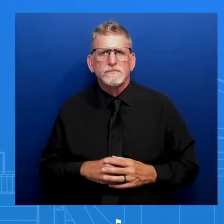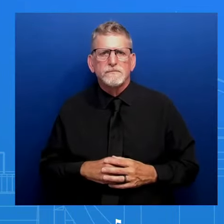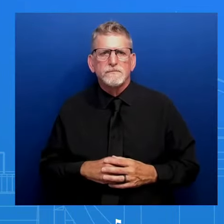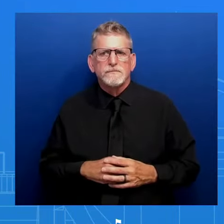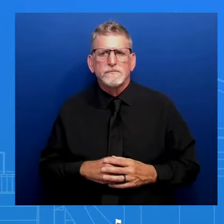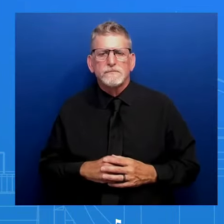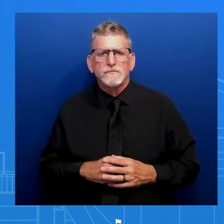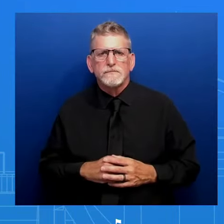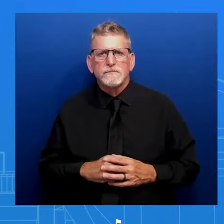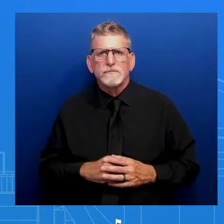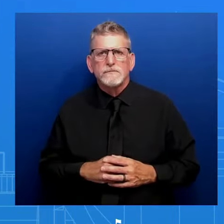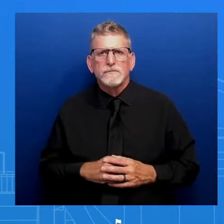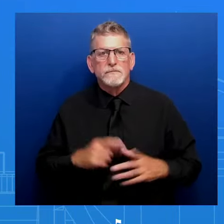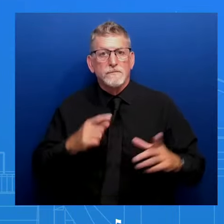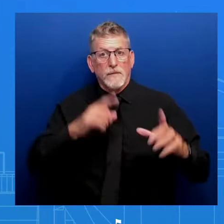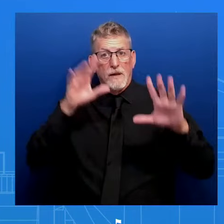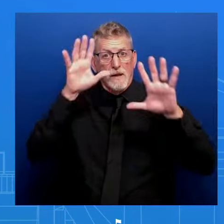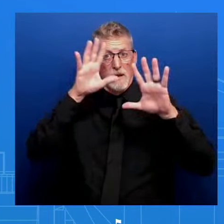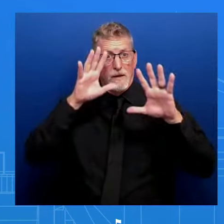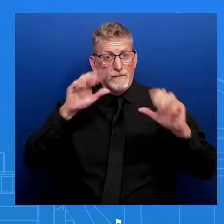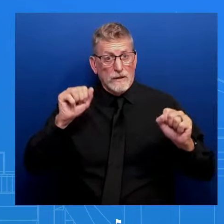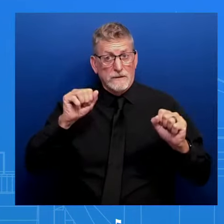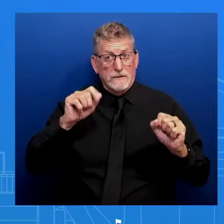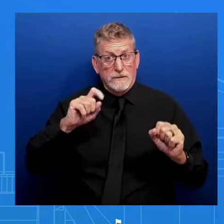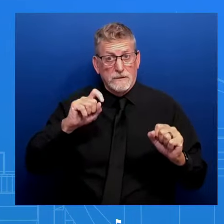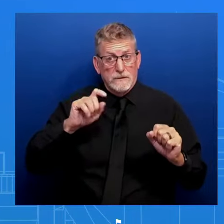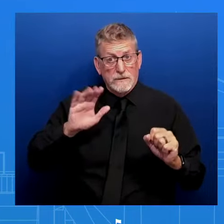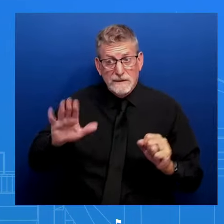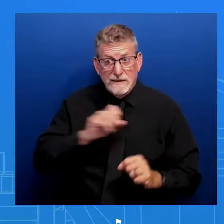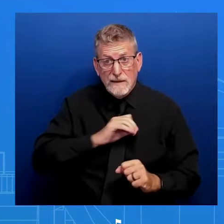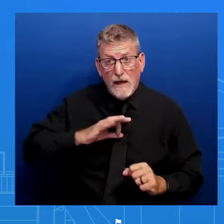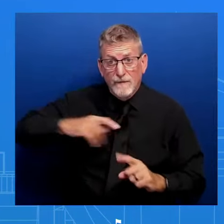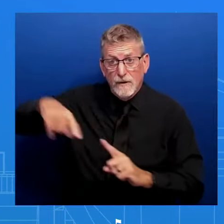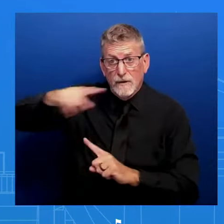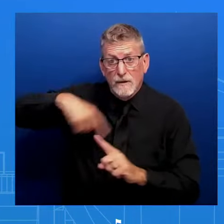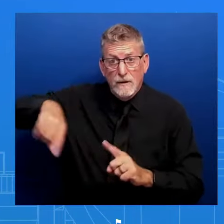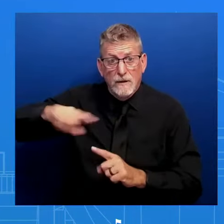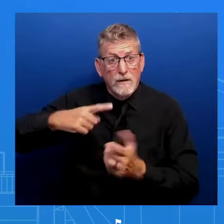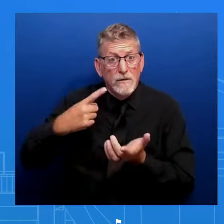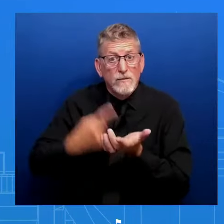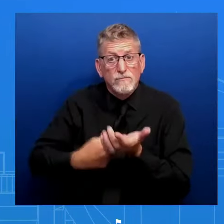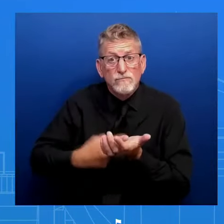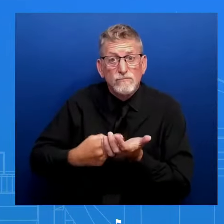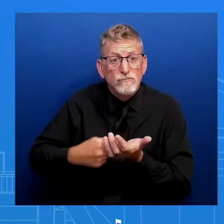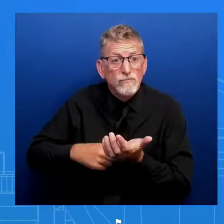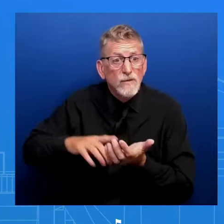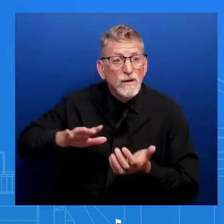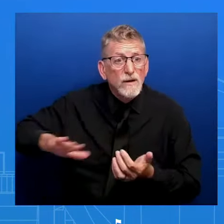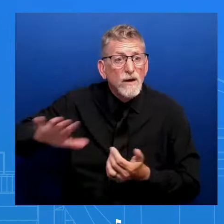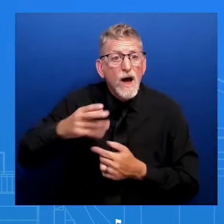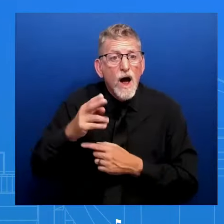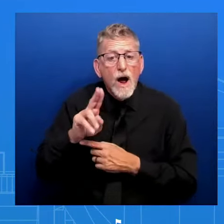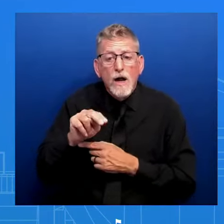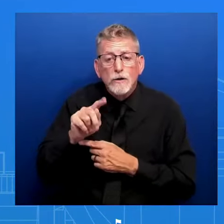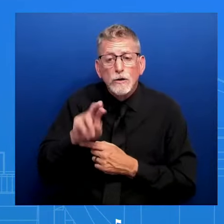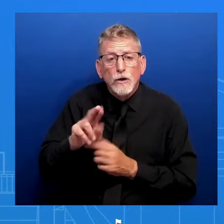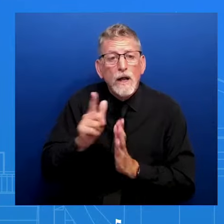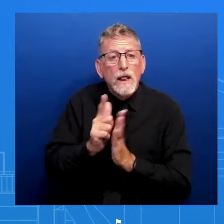And, you know, have they been keeping tabs on the proceedings? Ms. Jean-Pierre: Look, I -- I don't have anything to share. I would refer you to -- on this particular issue,